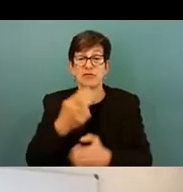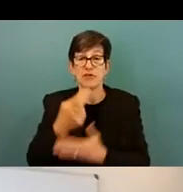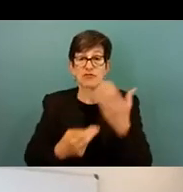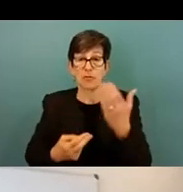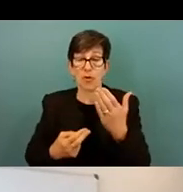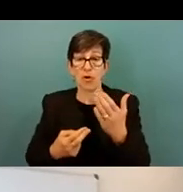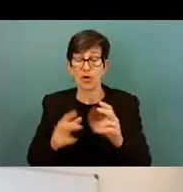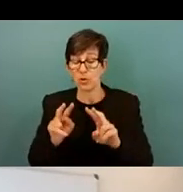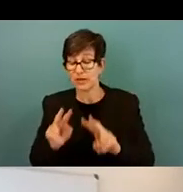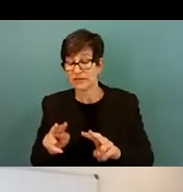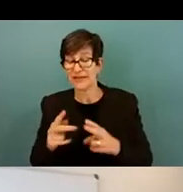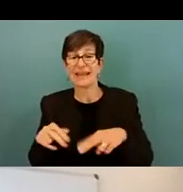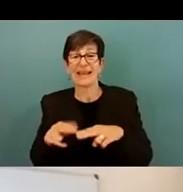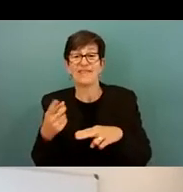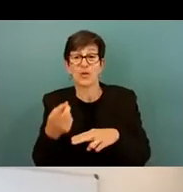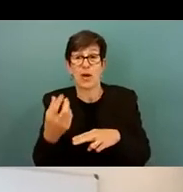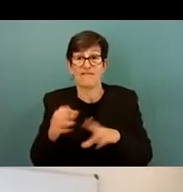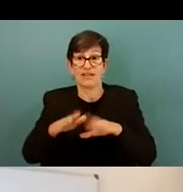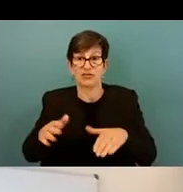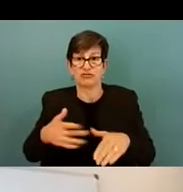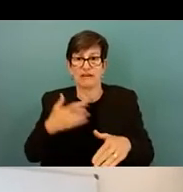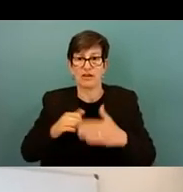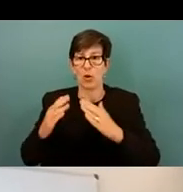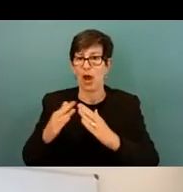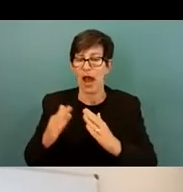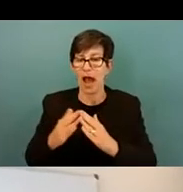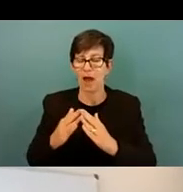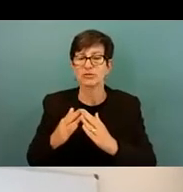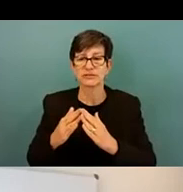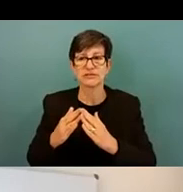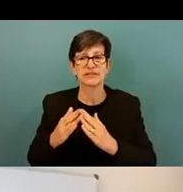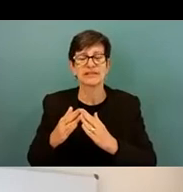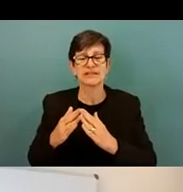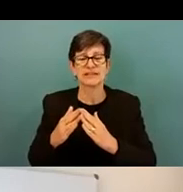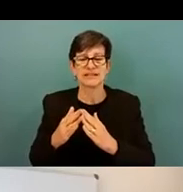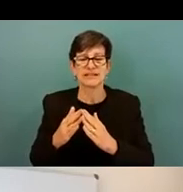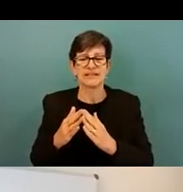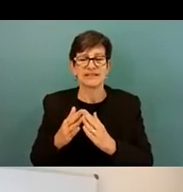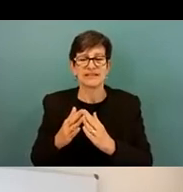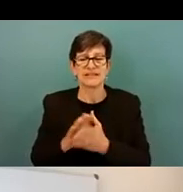a pretty significant predictor of whether you've had some rapid uplift. And I'm sure